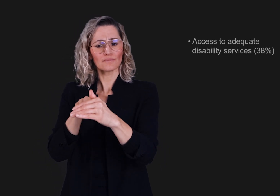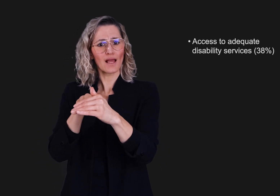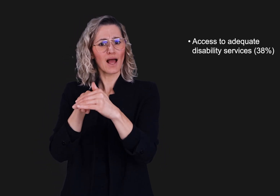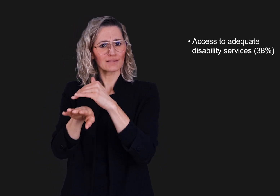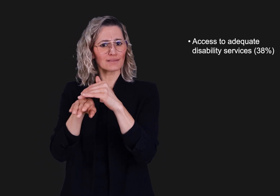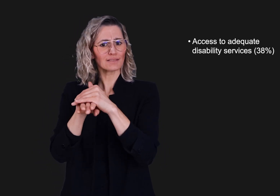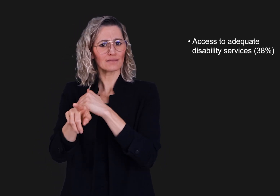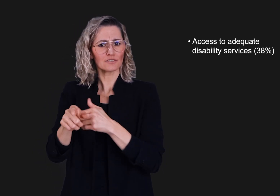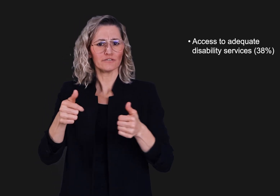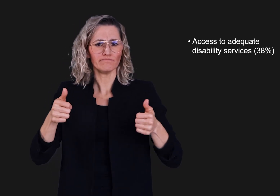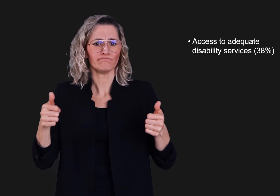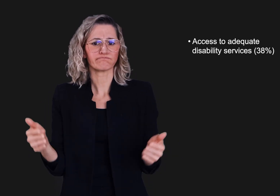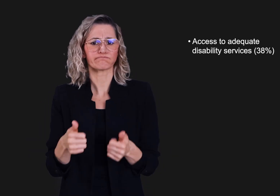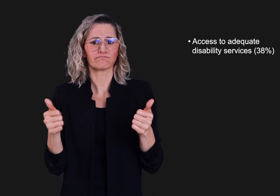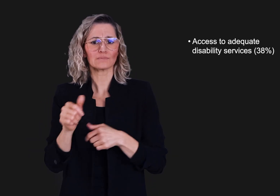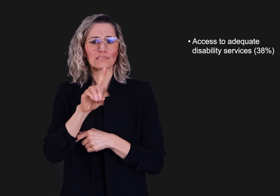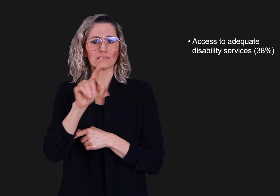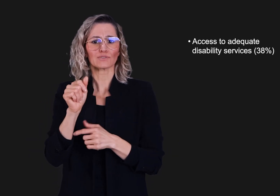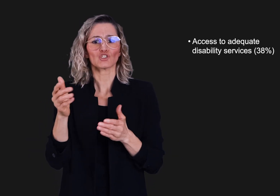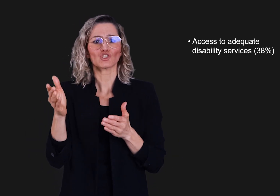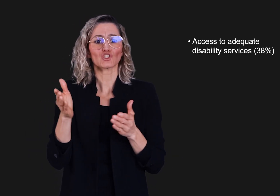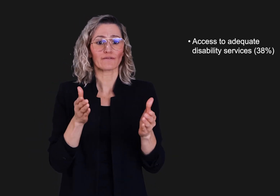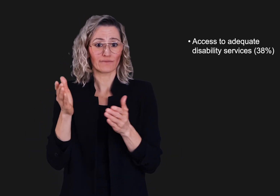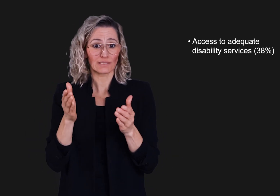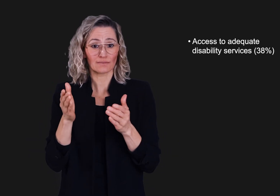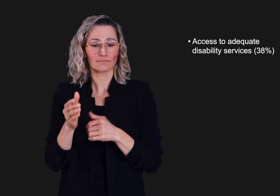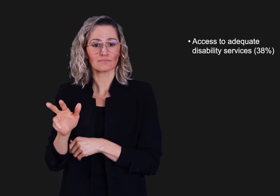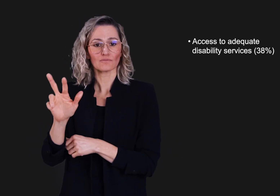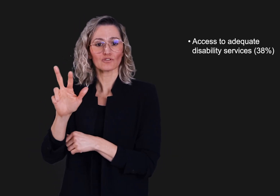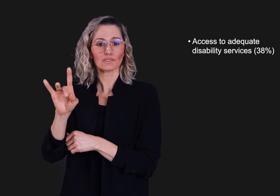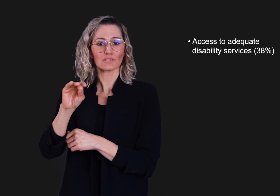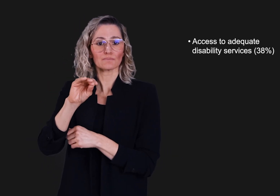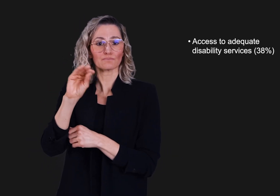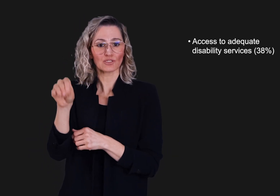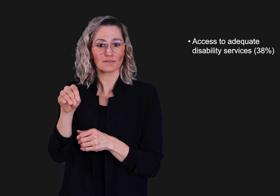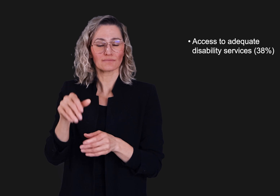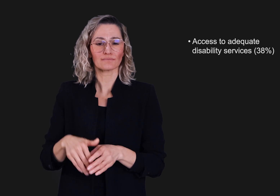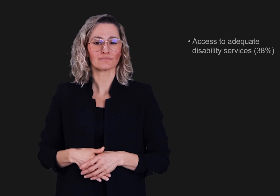• Access to adequate disability services (38%)